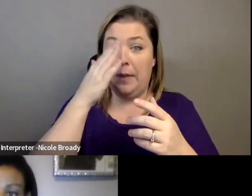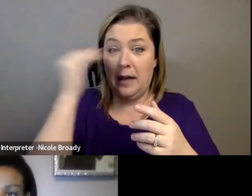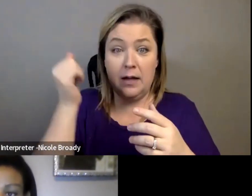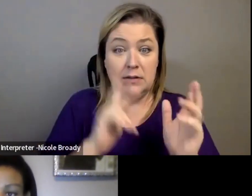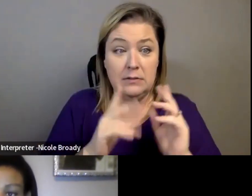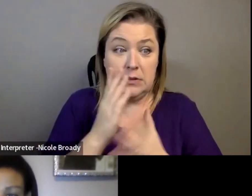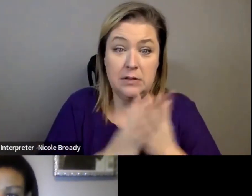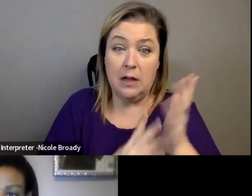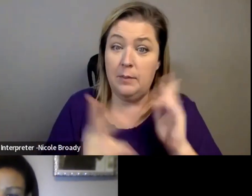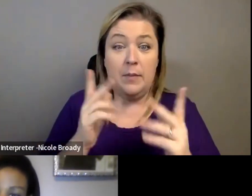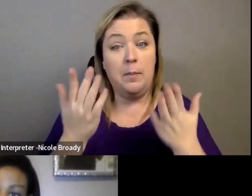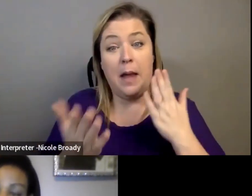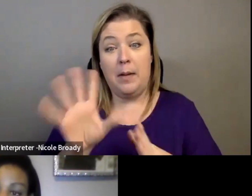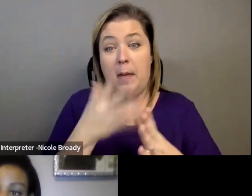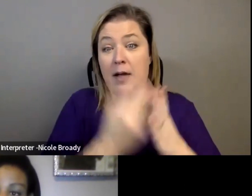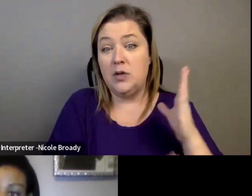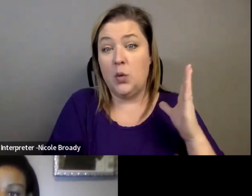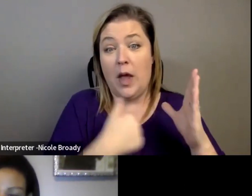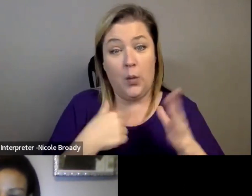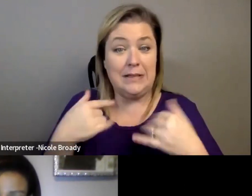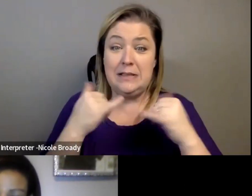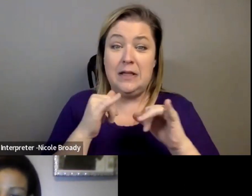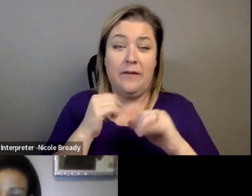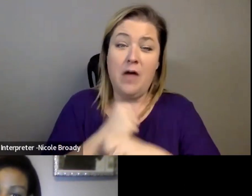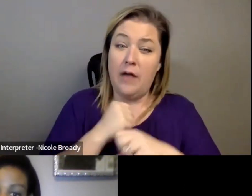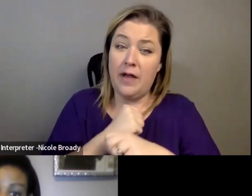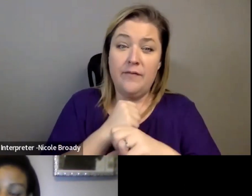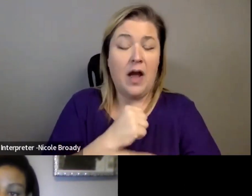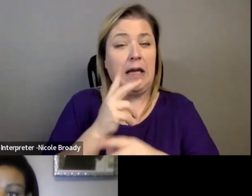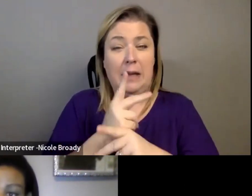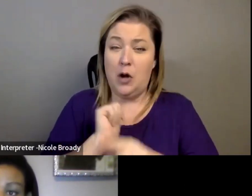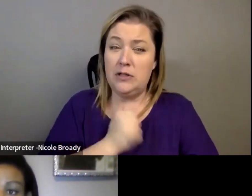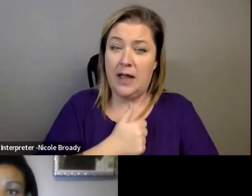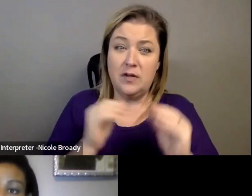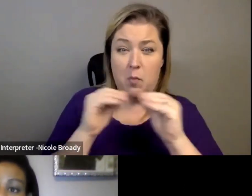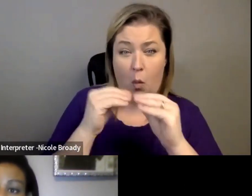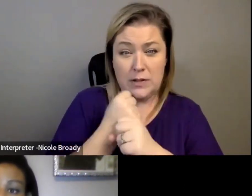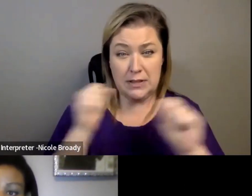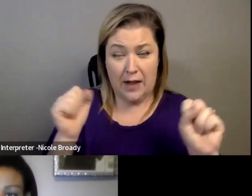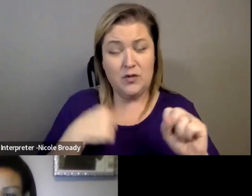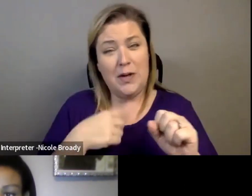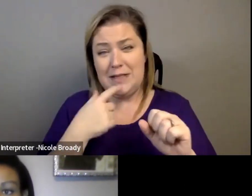us, we had to continue fighting and continue to keep safe. So we will constantly remind them, you know, we have to follow